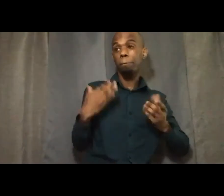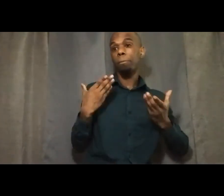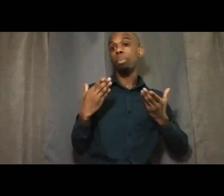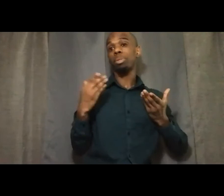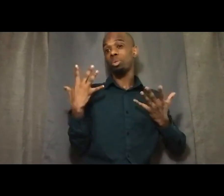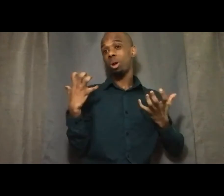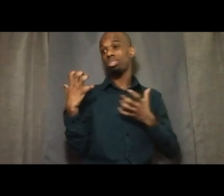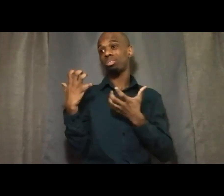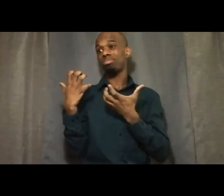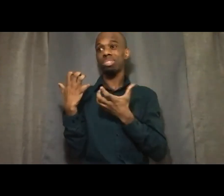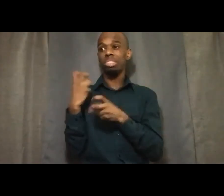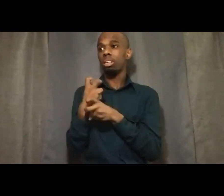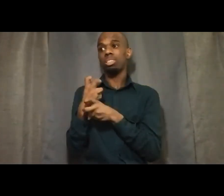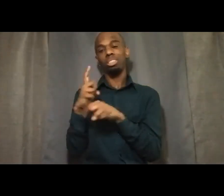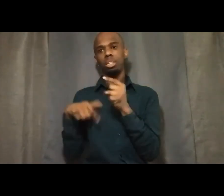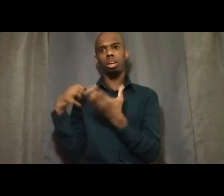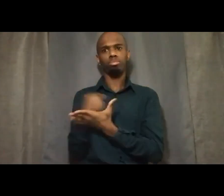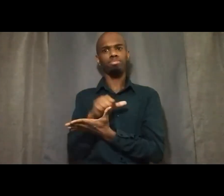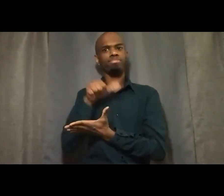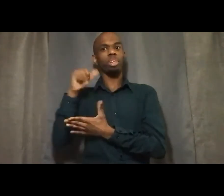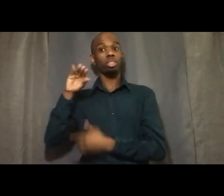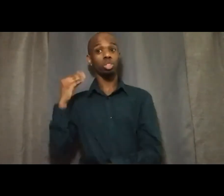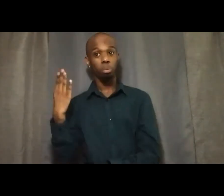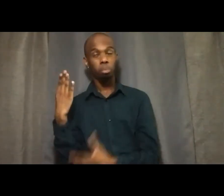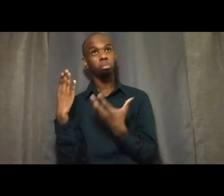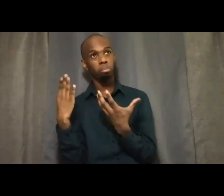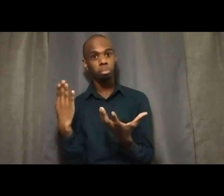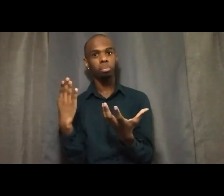But you know, if you bank with Bank of America